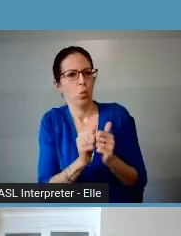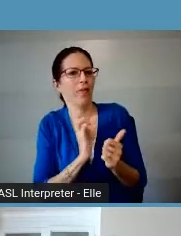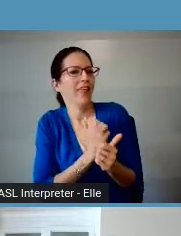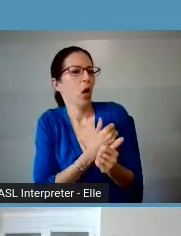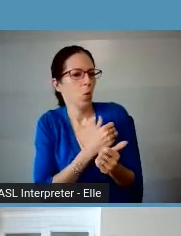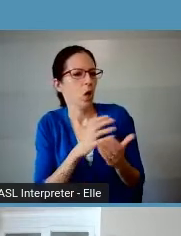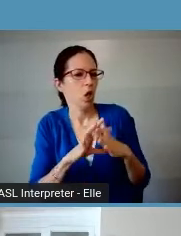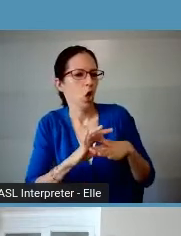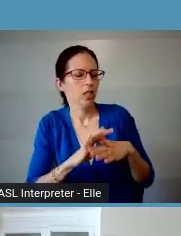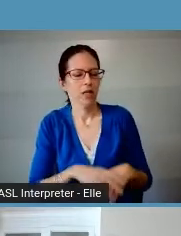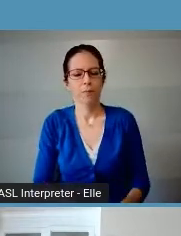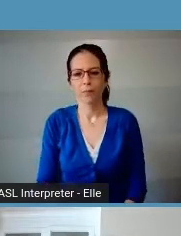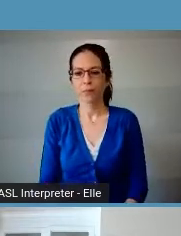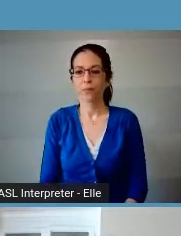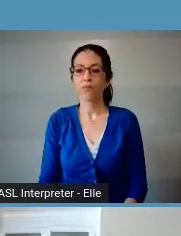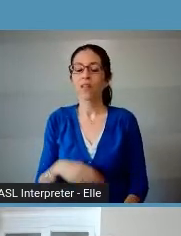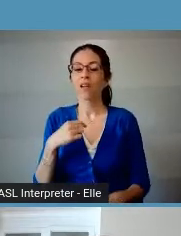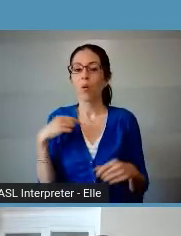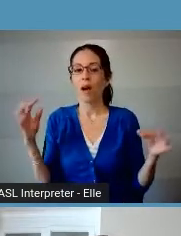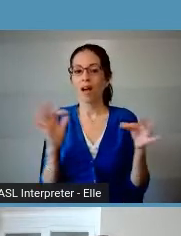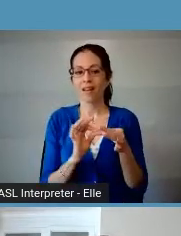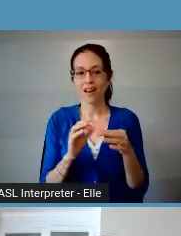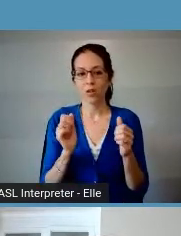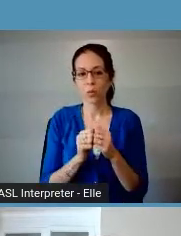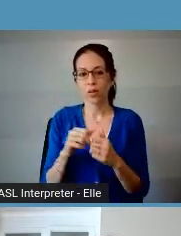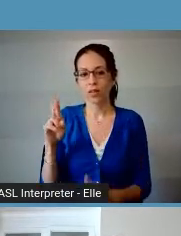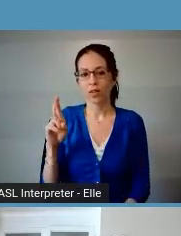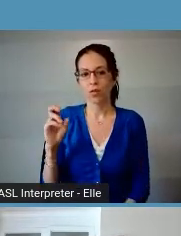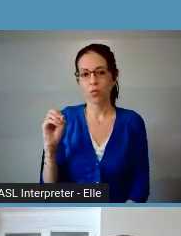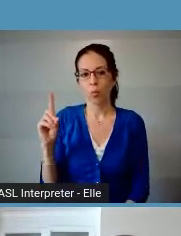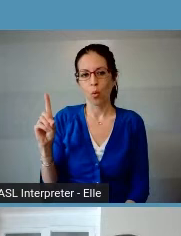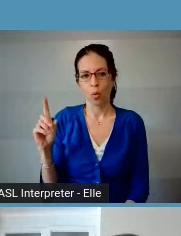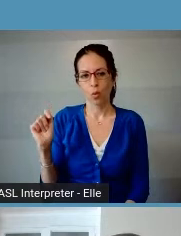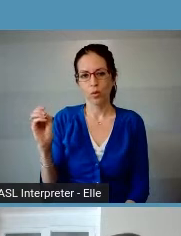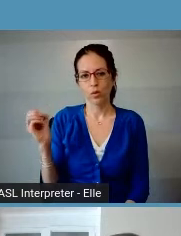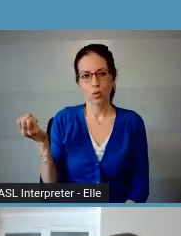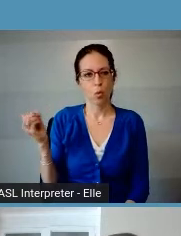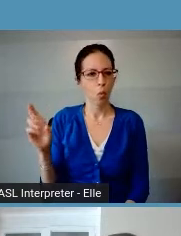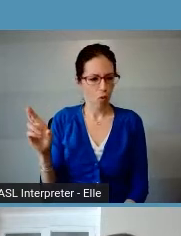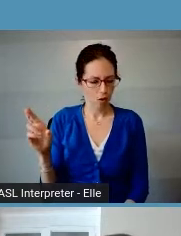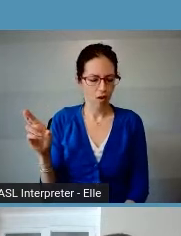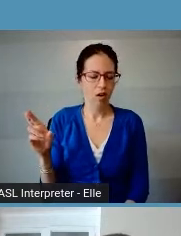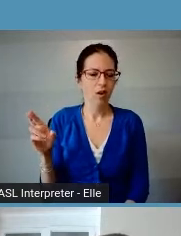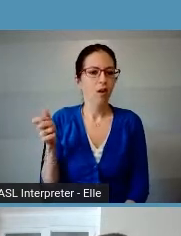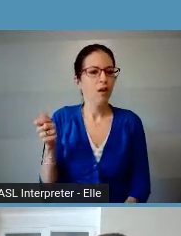I connected with Road Tour for which is a project of the Rhode Island Council for the